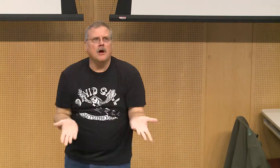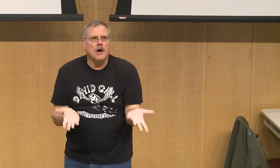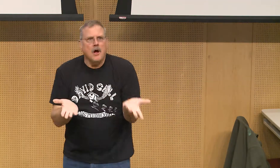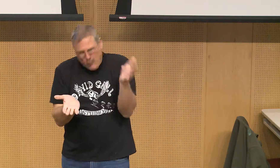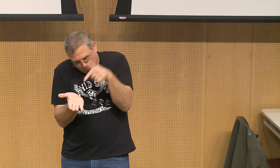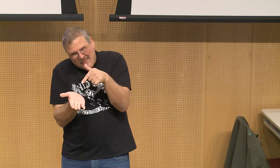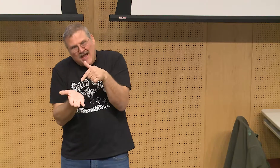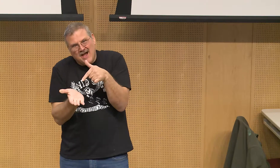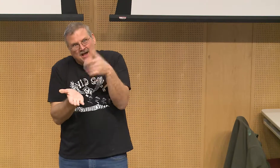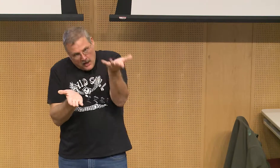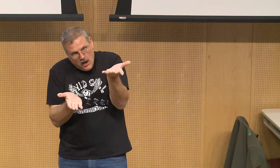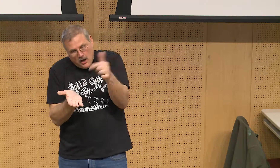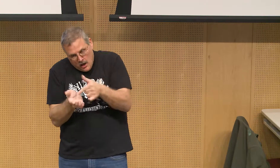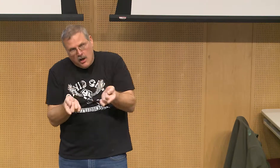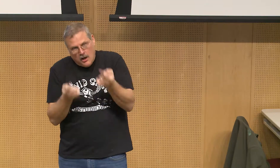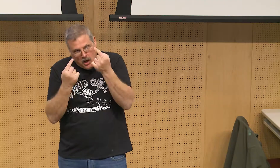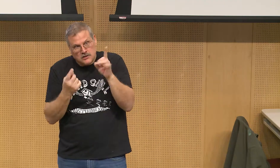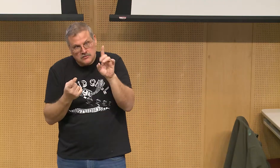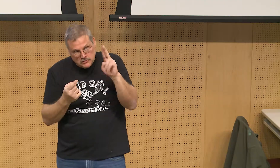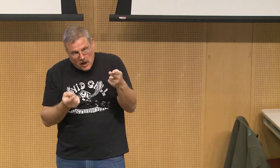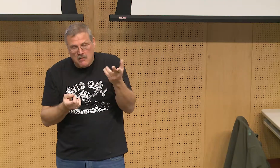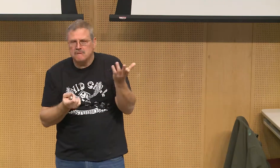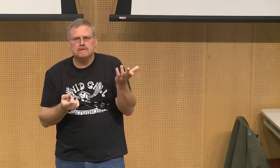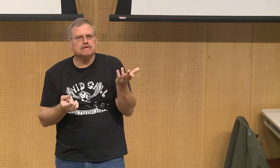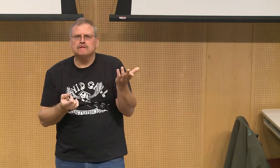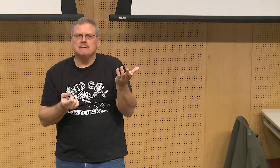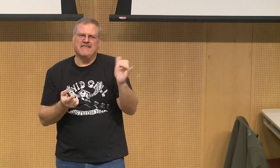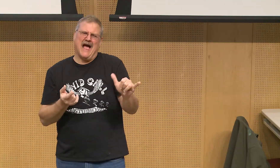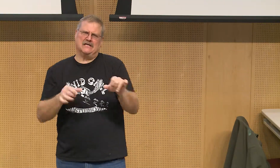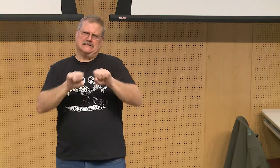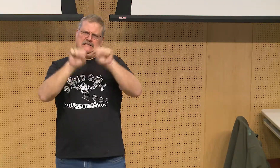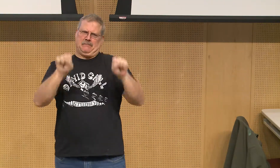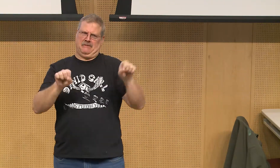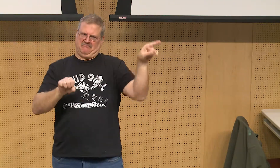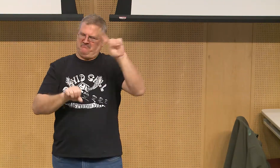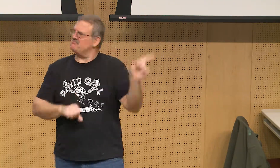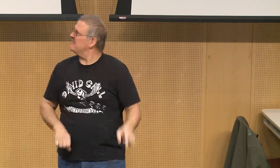They're right there in front of us, so that's, you know, systematic oppression.